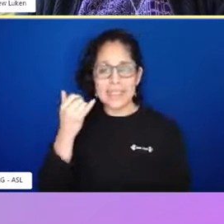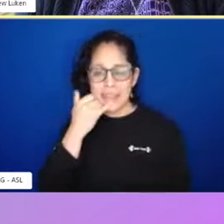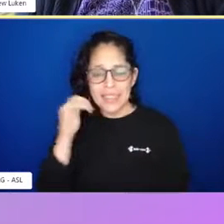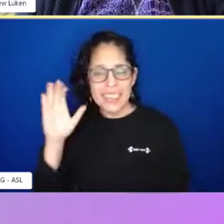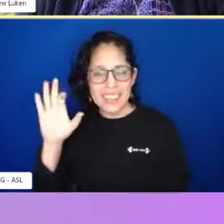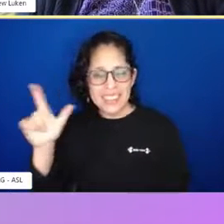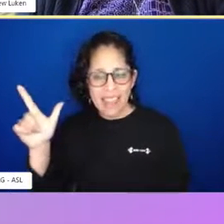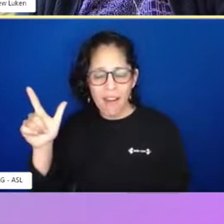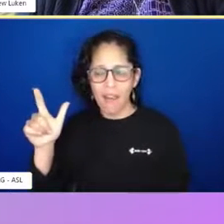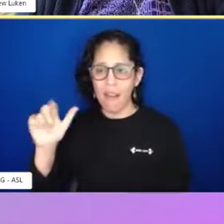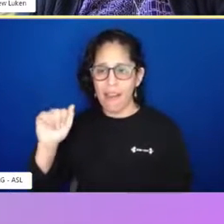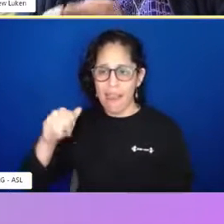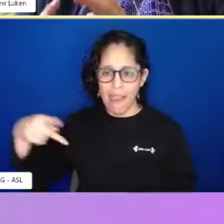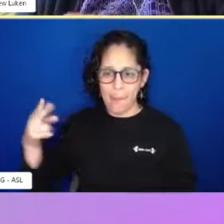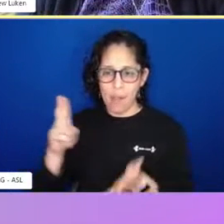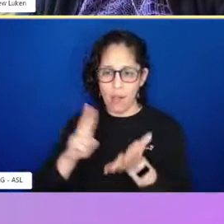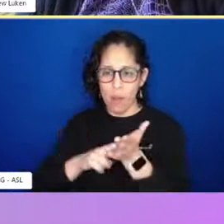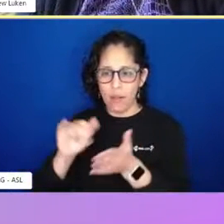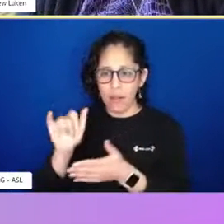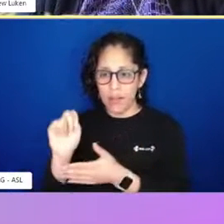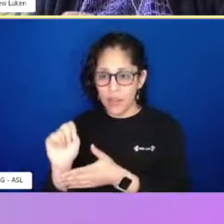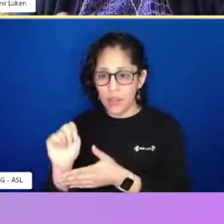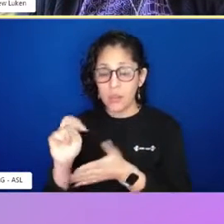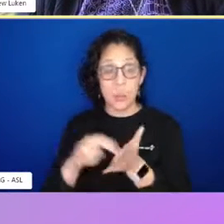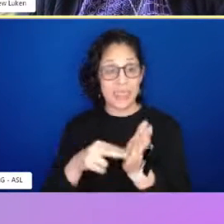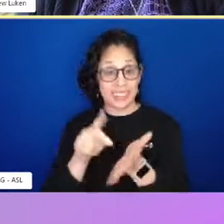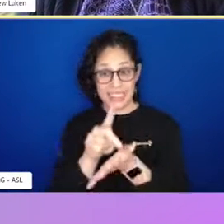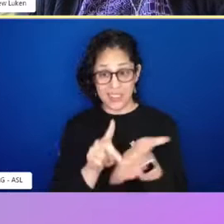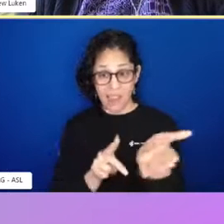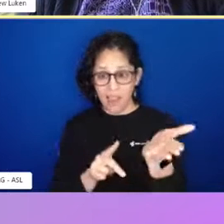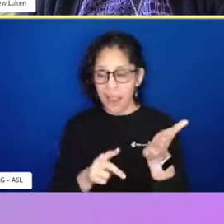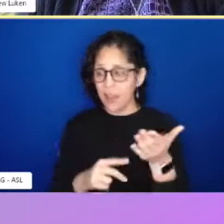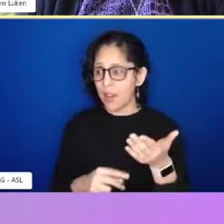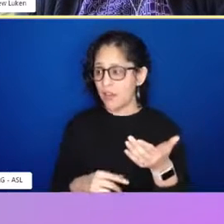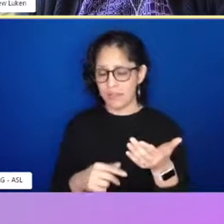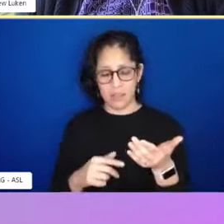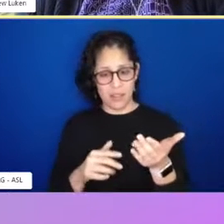of this might be a mobile Easier app login. design for